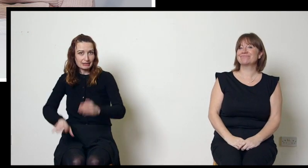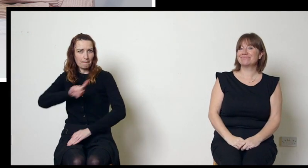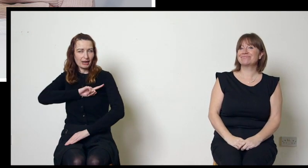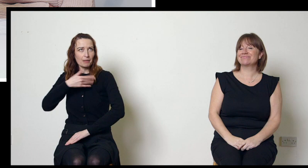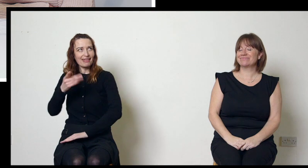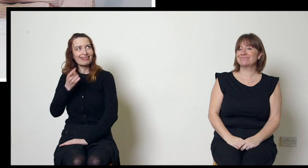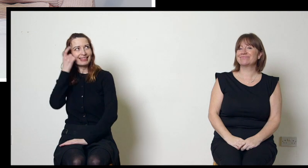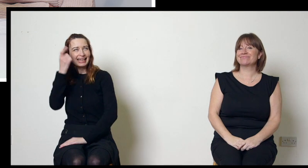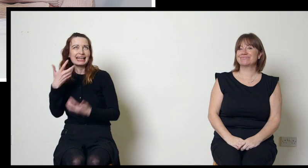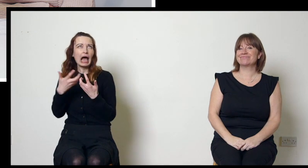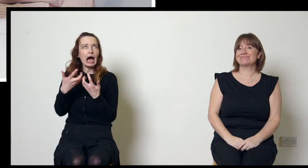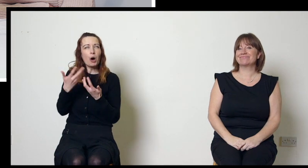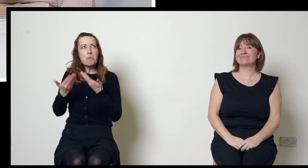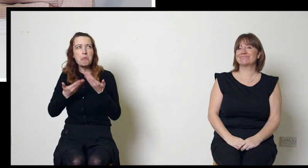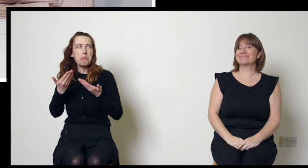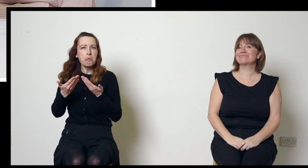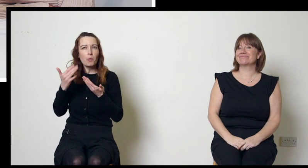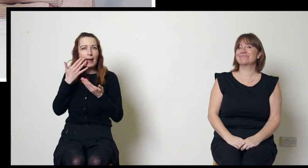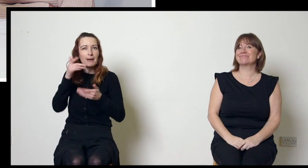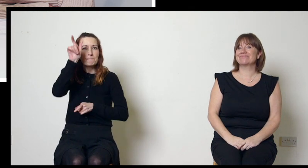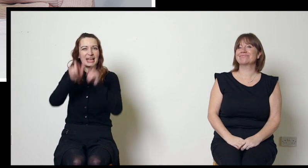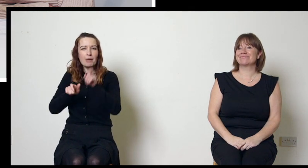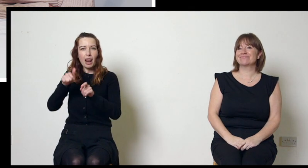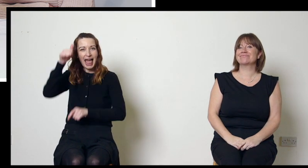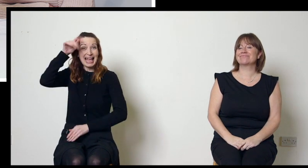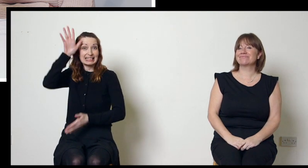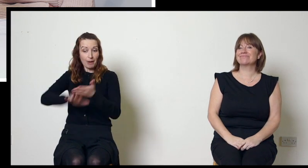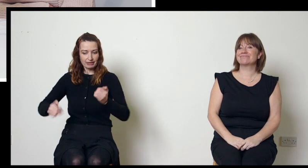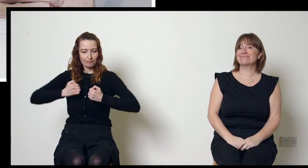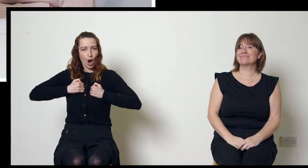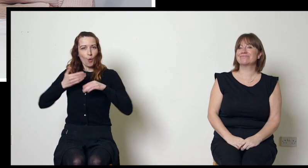about how anyone is experiencing the work that we do, whether that sounds,